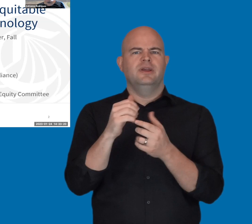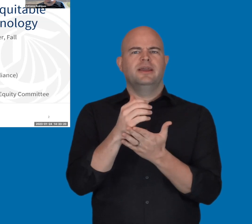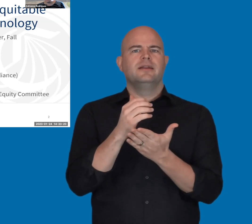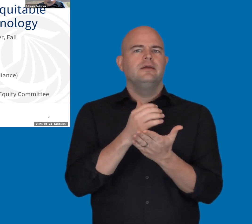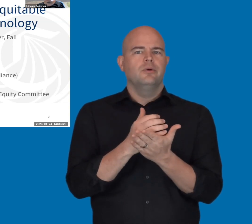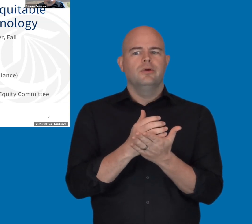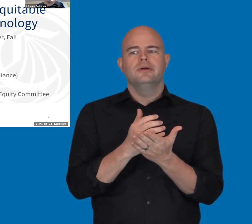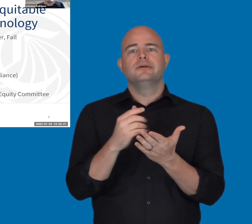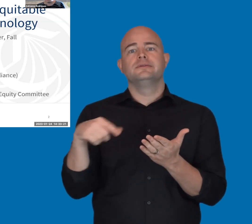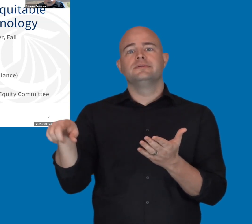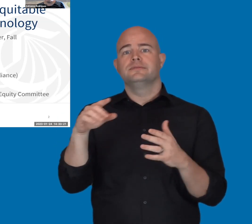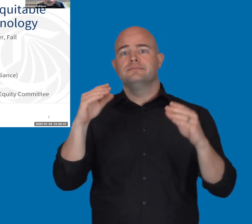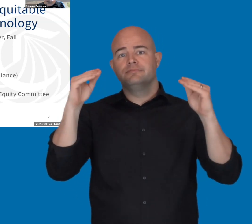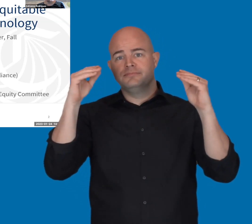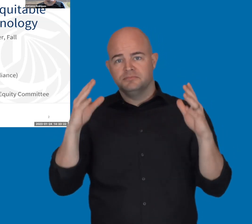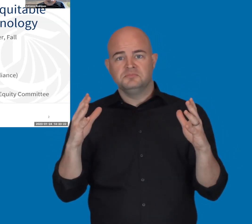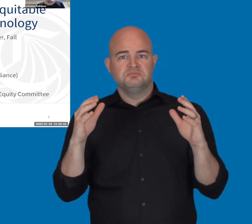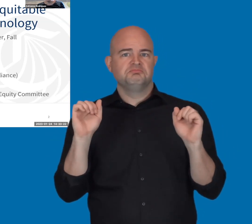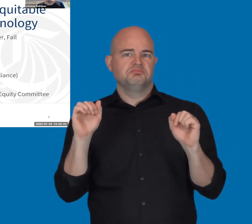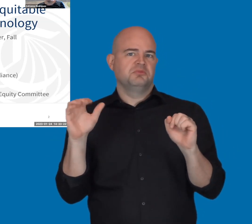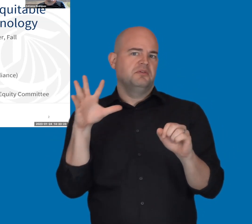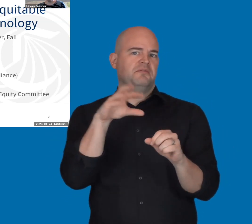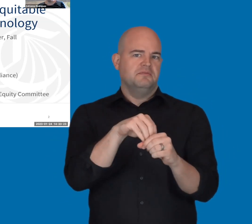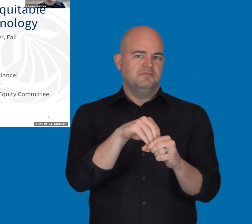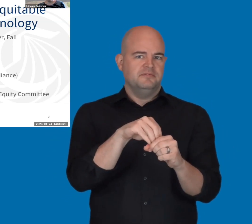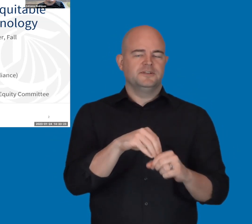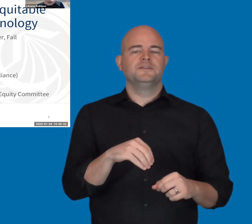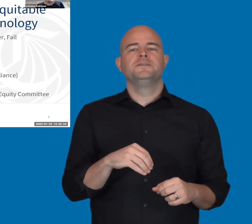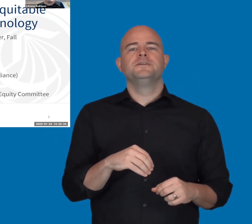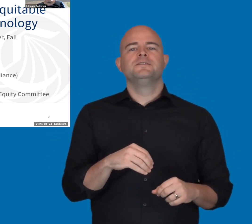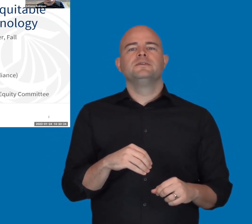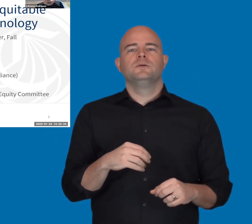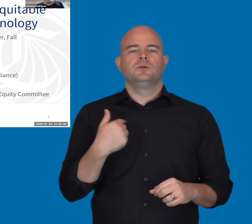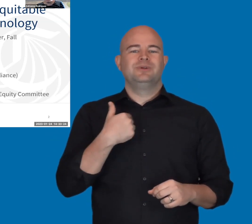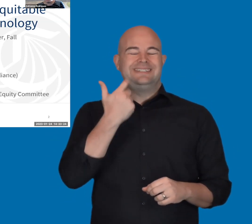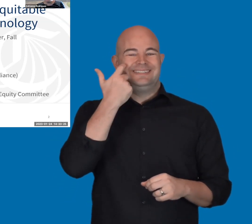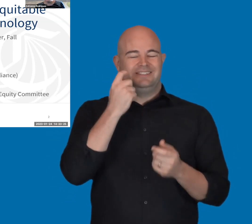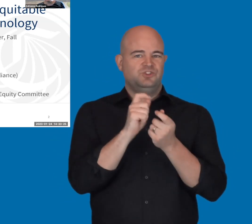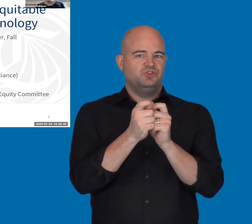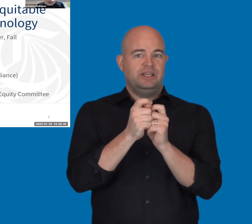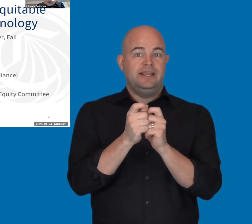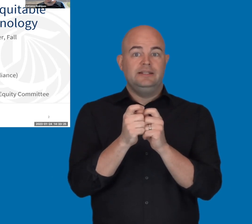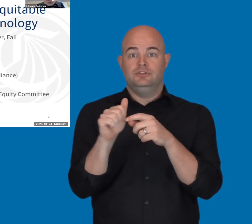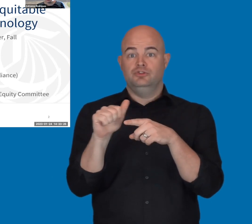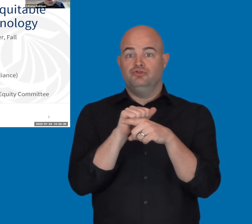and staff are able to sign up for. We've recently changed the name of this training course to ACED IT!